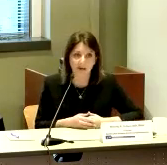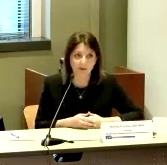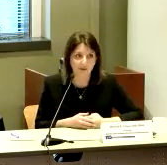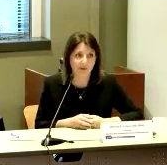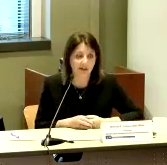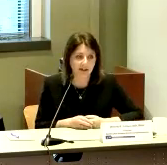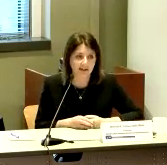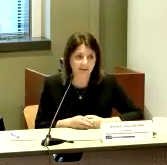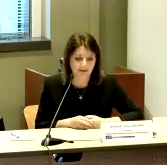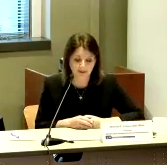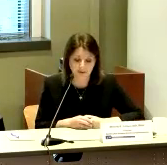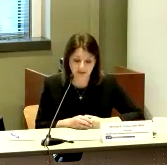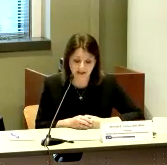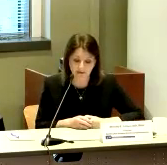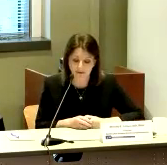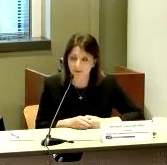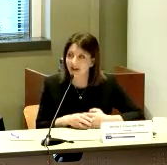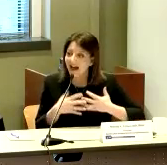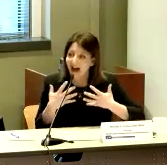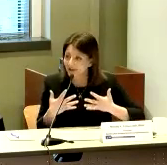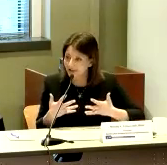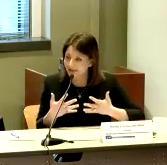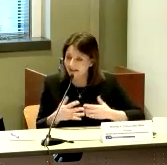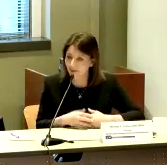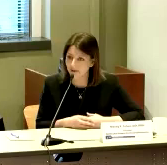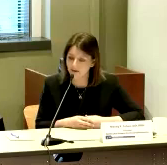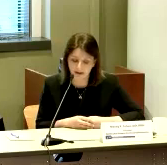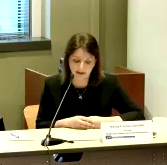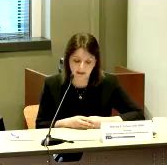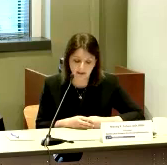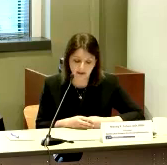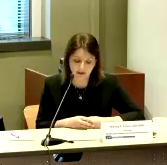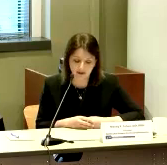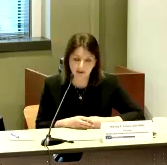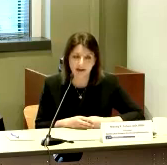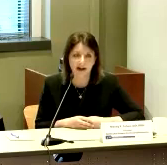but we've completed 75% of those actions that we've committed to